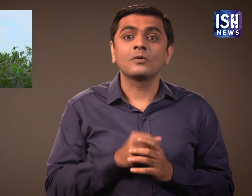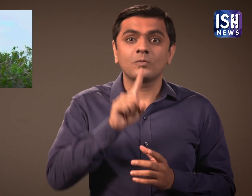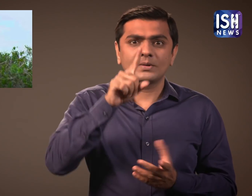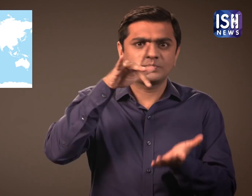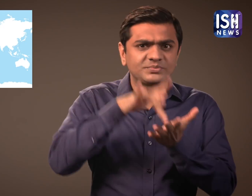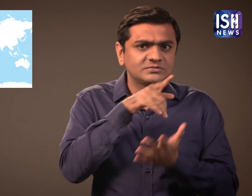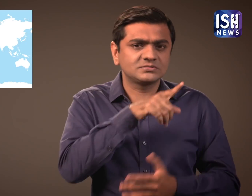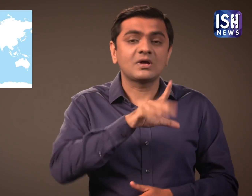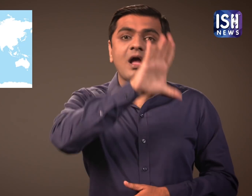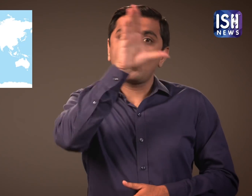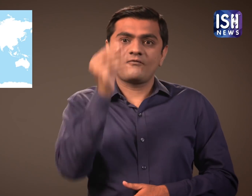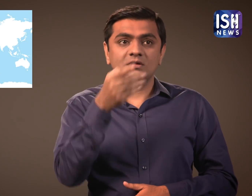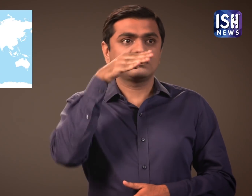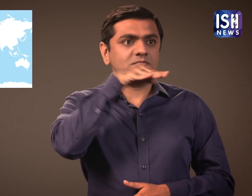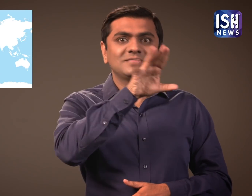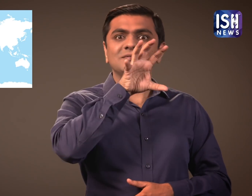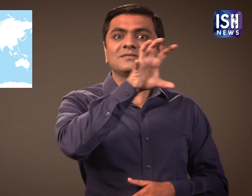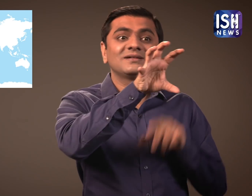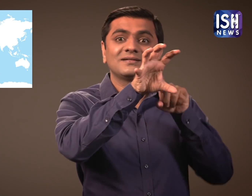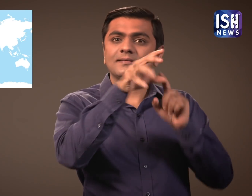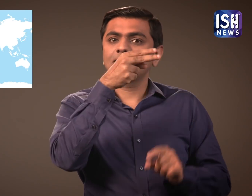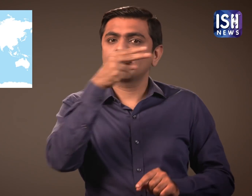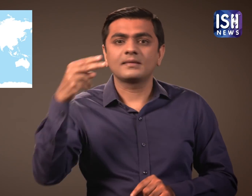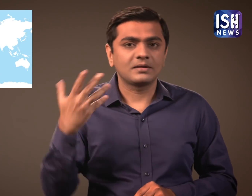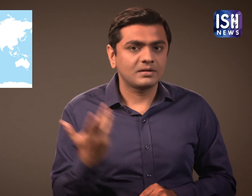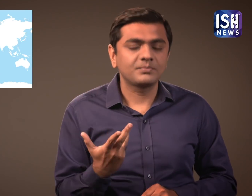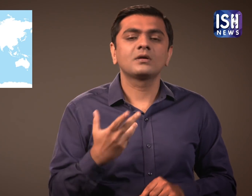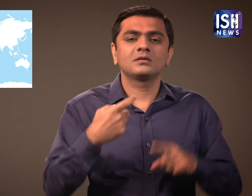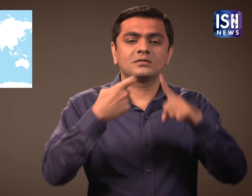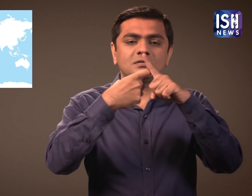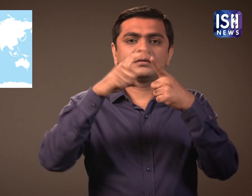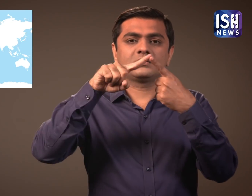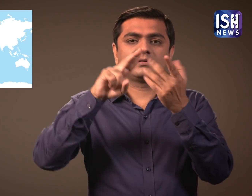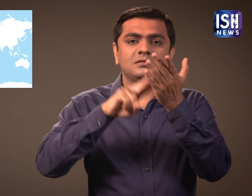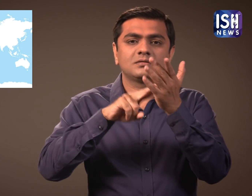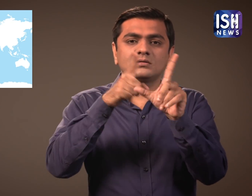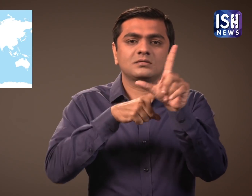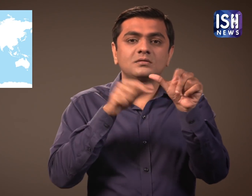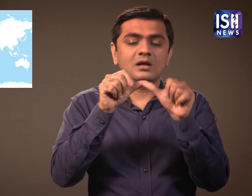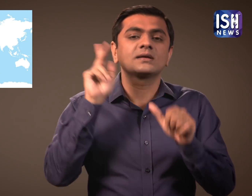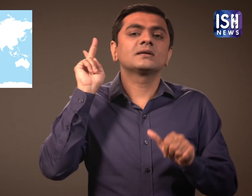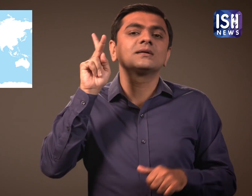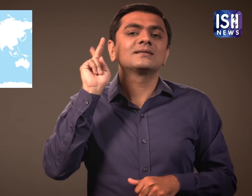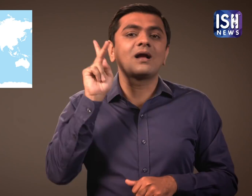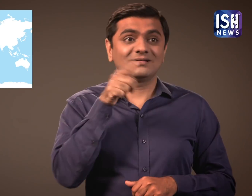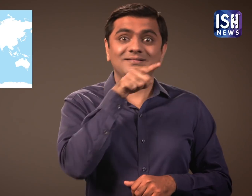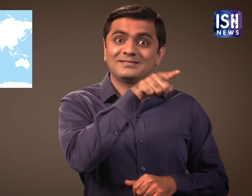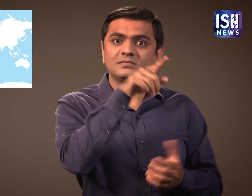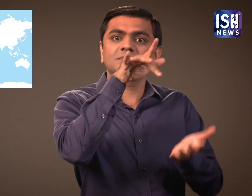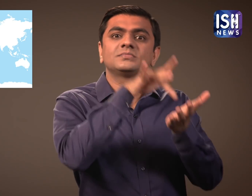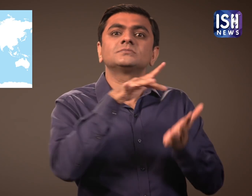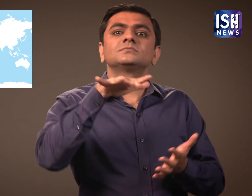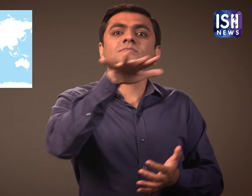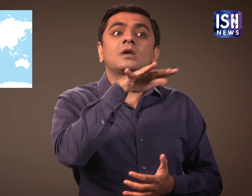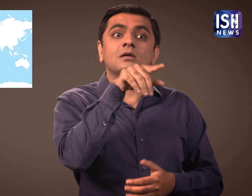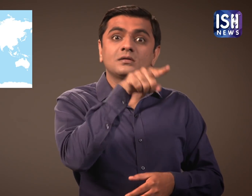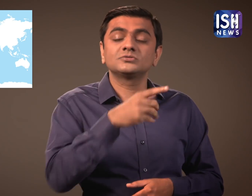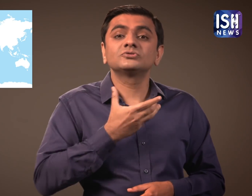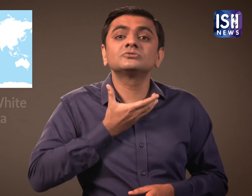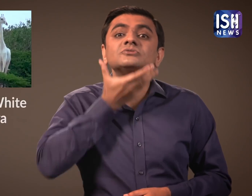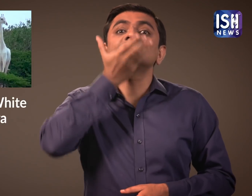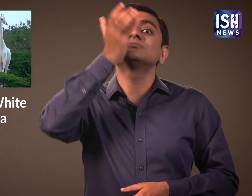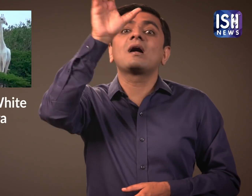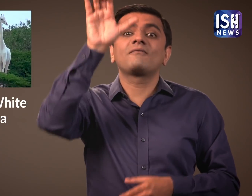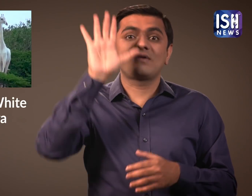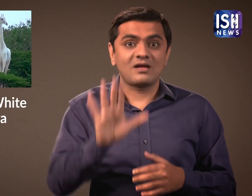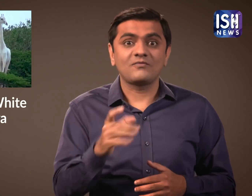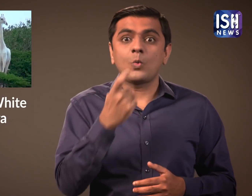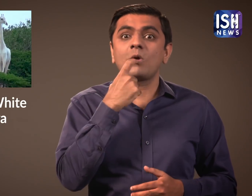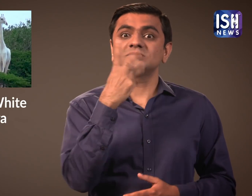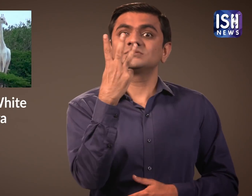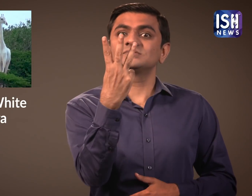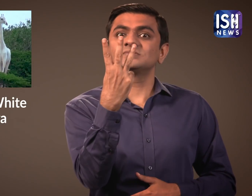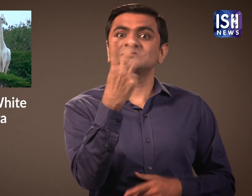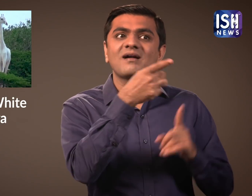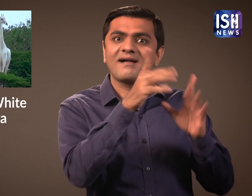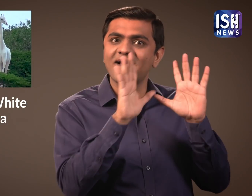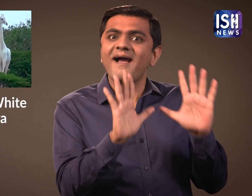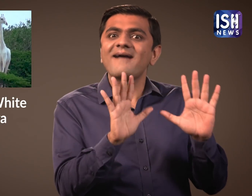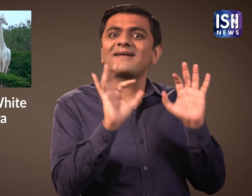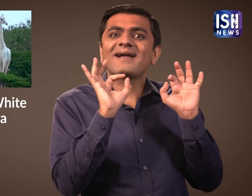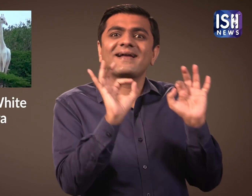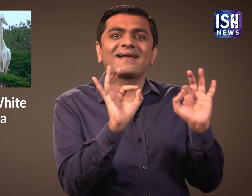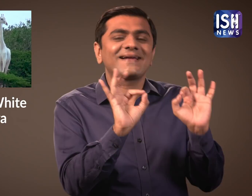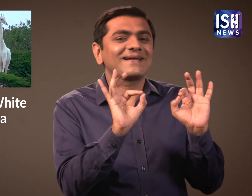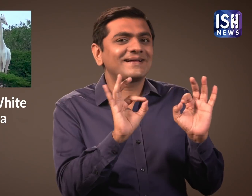In Africa's Kenya there were 3 white Giraffes.